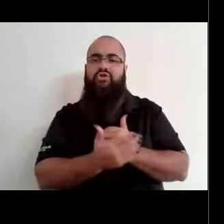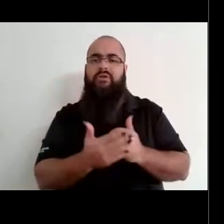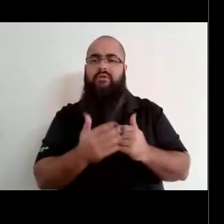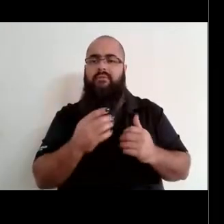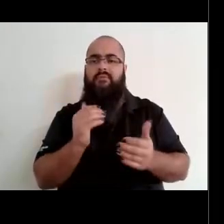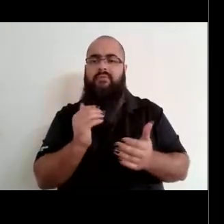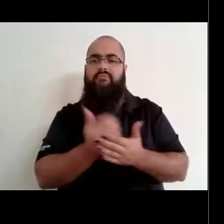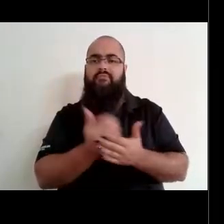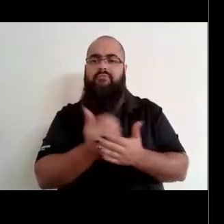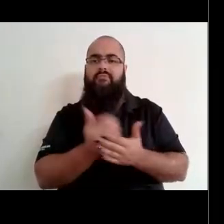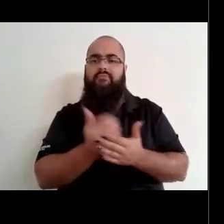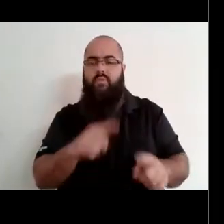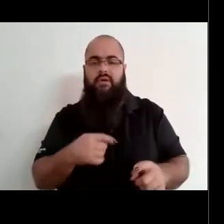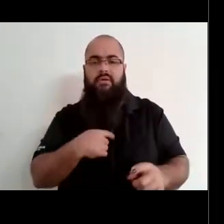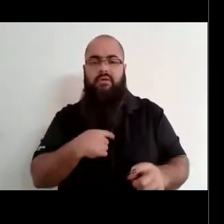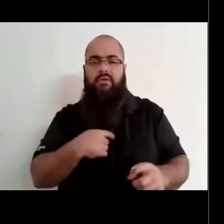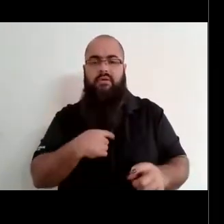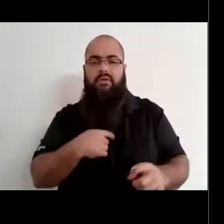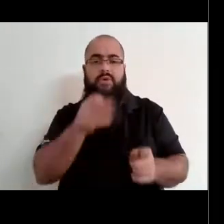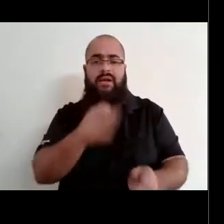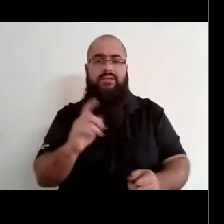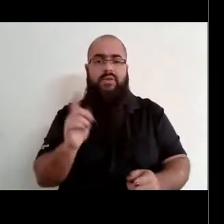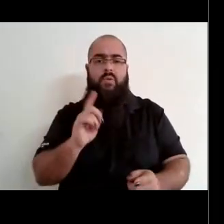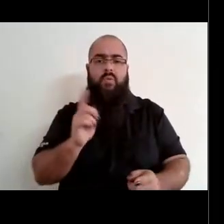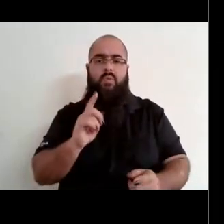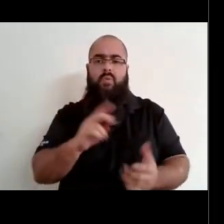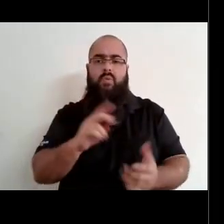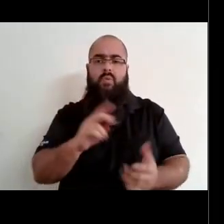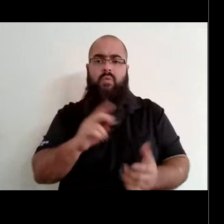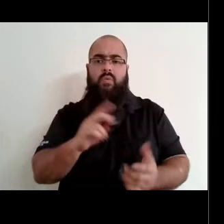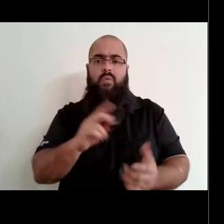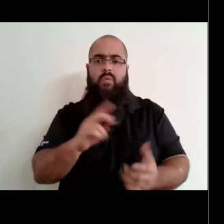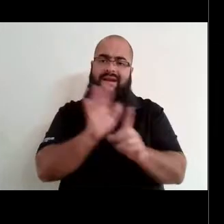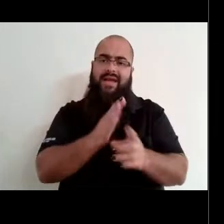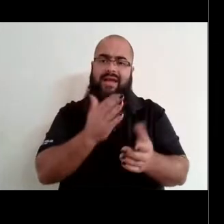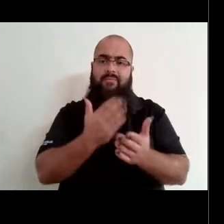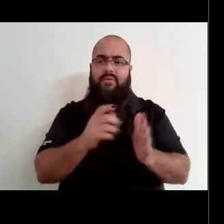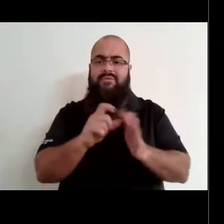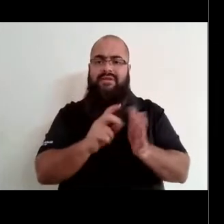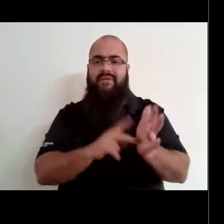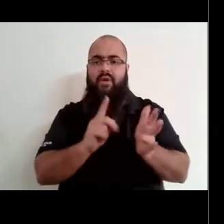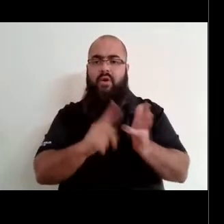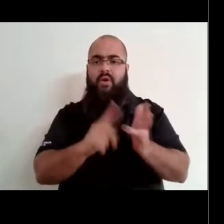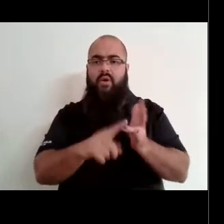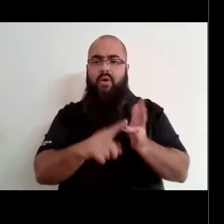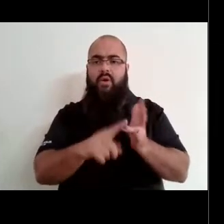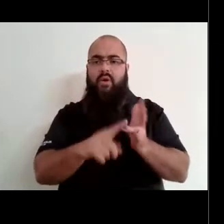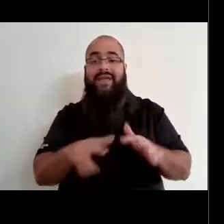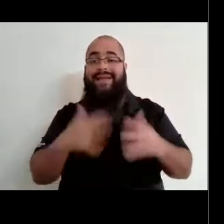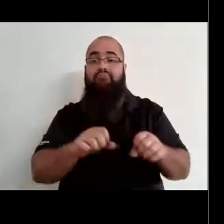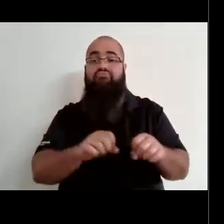process with the client to help assess that level of risk and what is the most appropriate course of action.